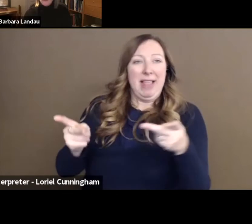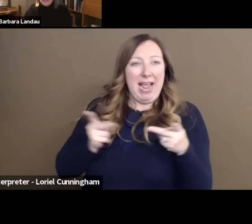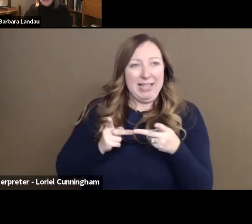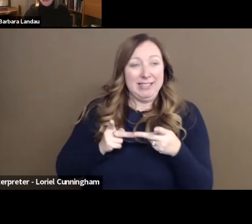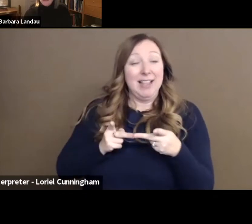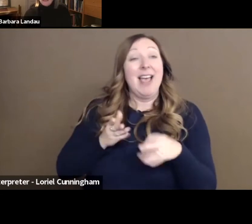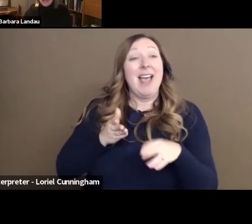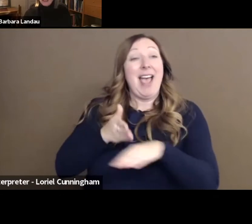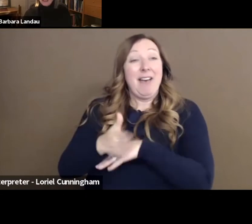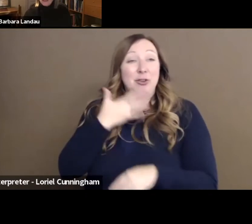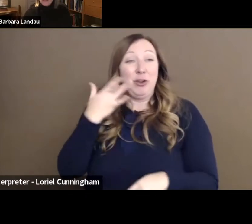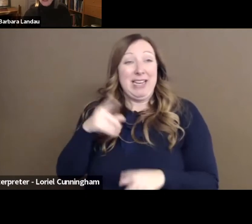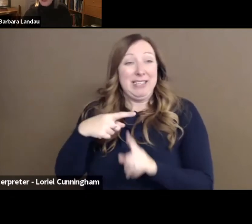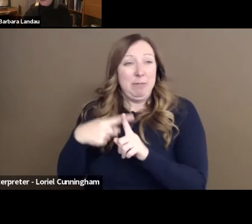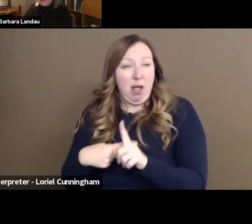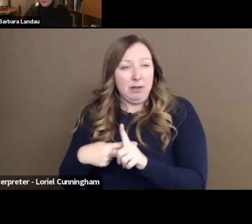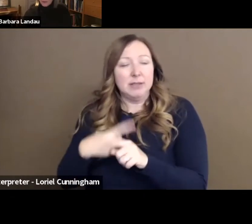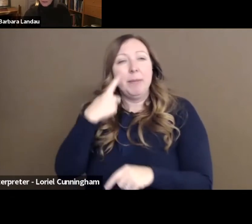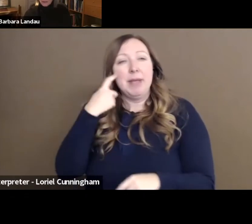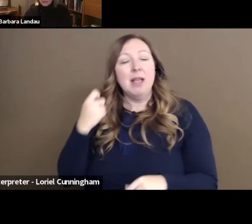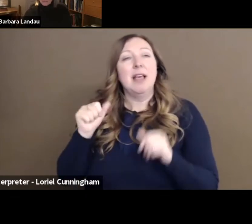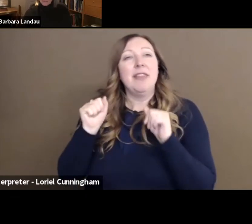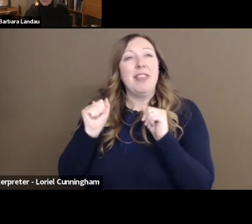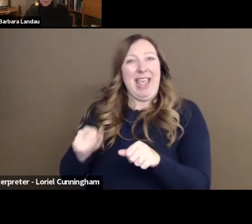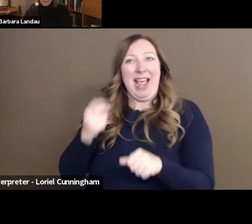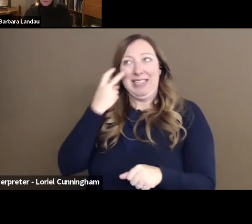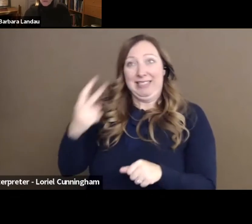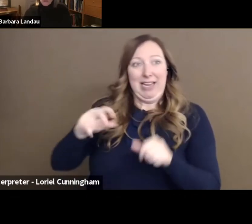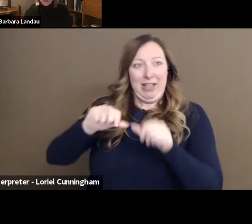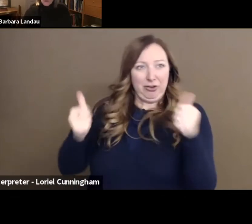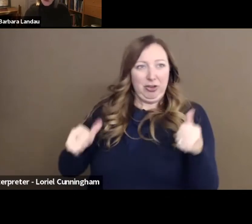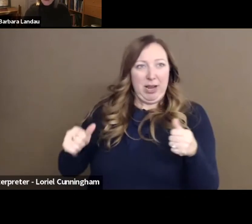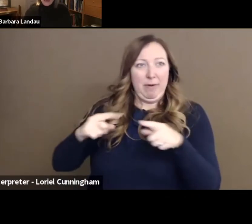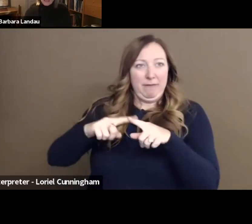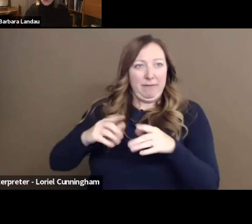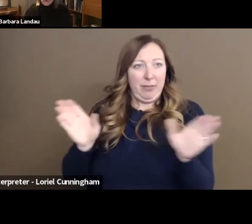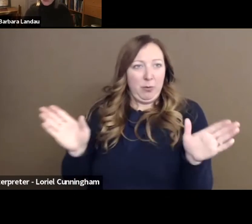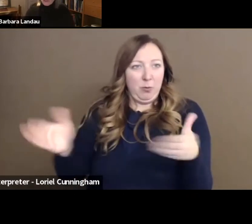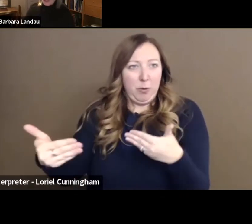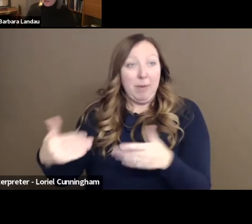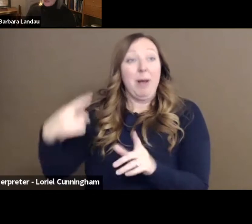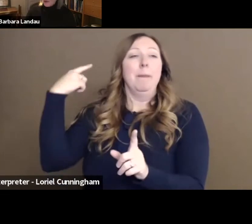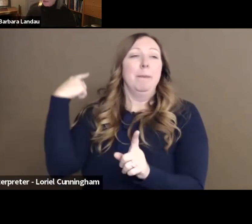the salient surface properties